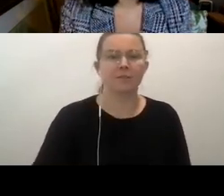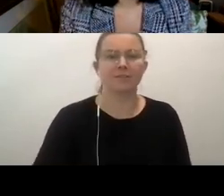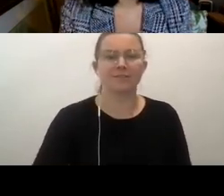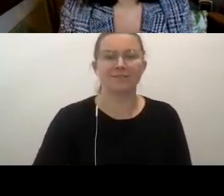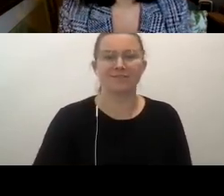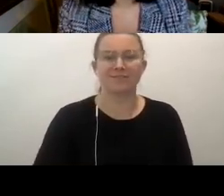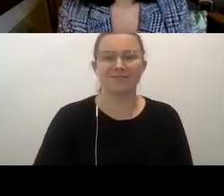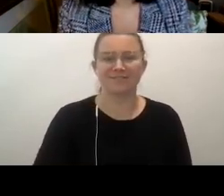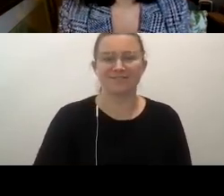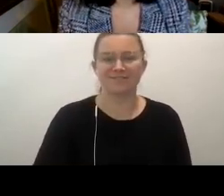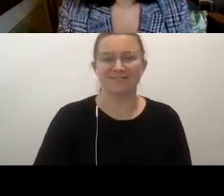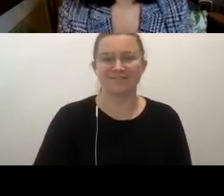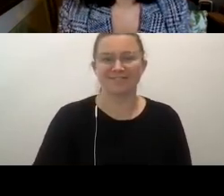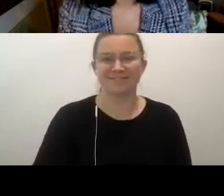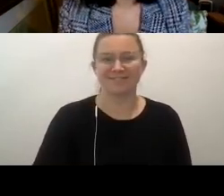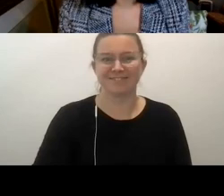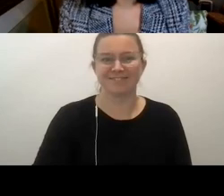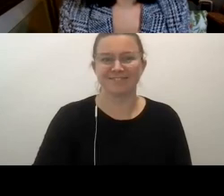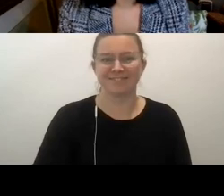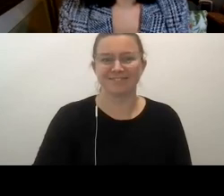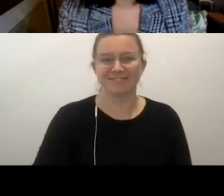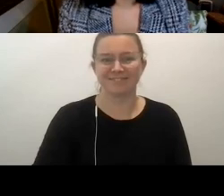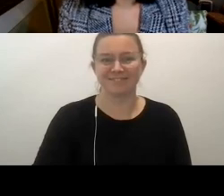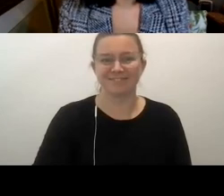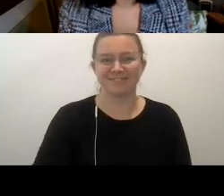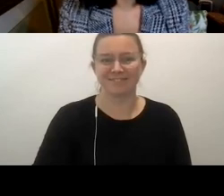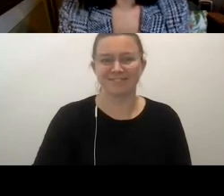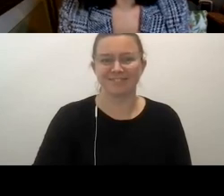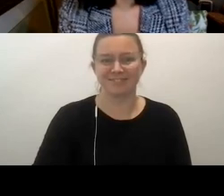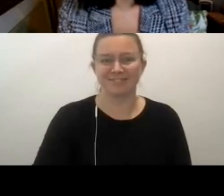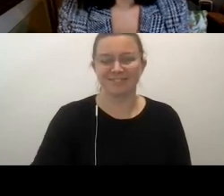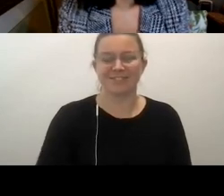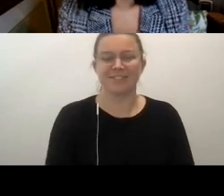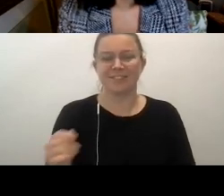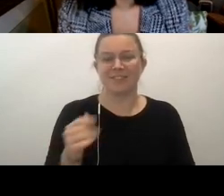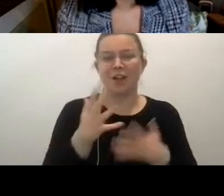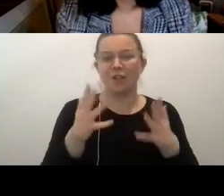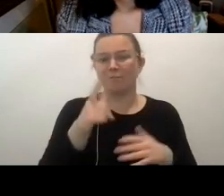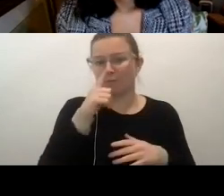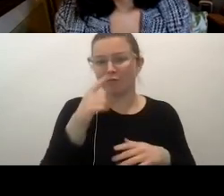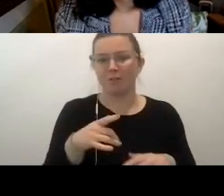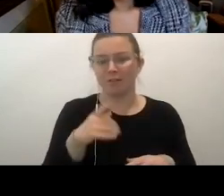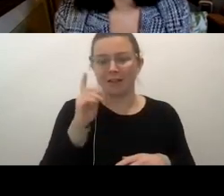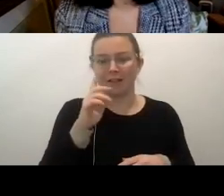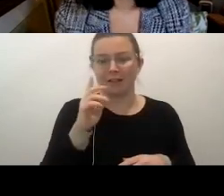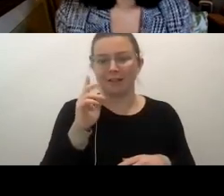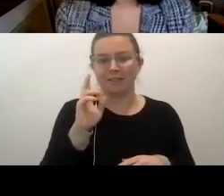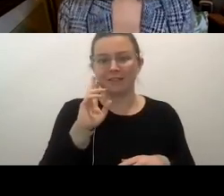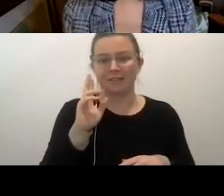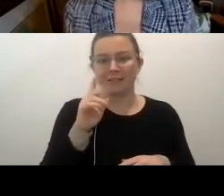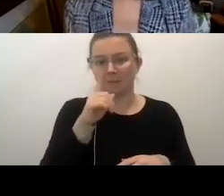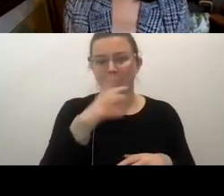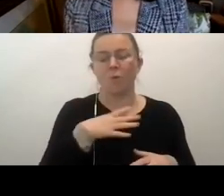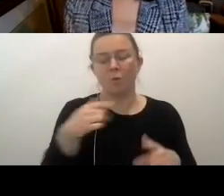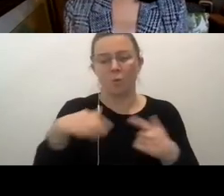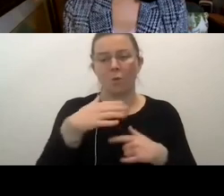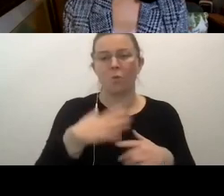Because a lot of hard of hearing people want to feel like we belong. We're your friends.